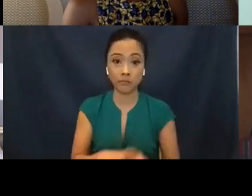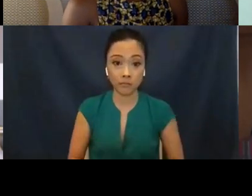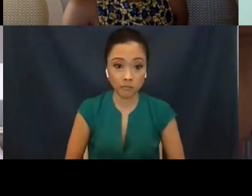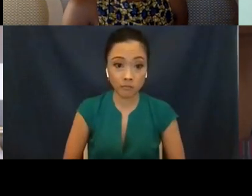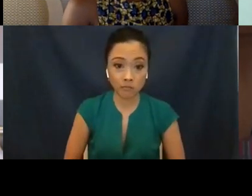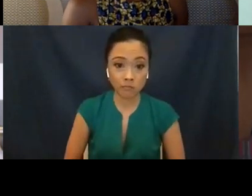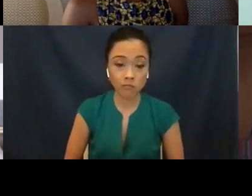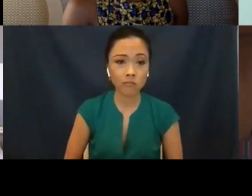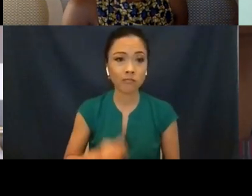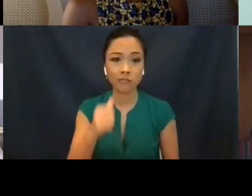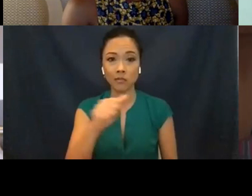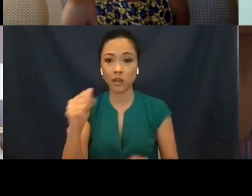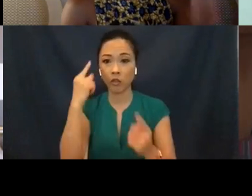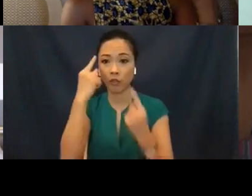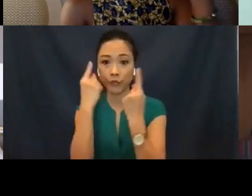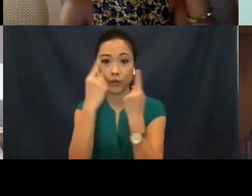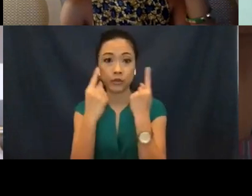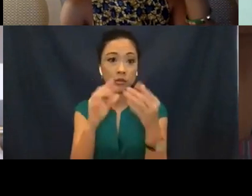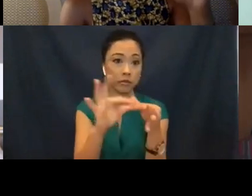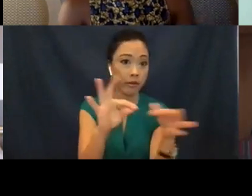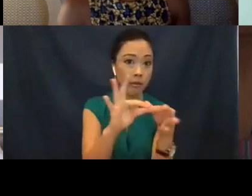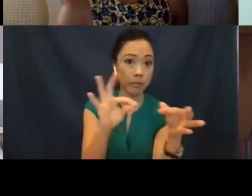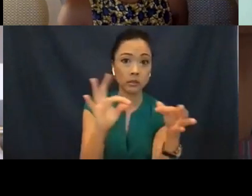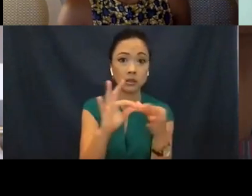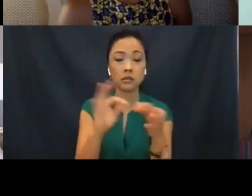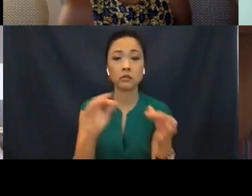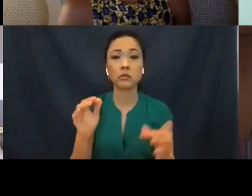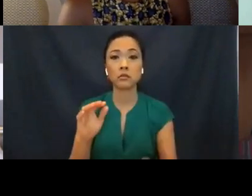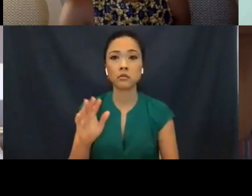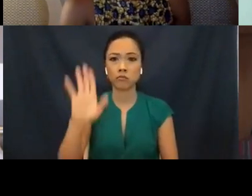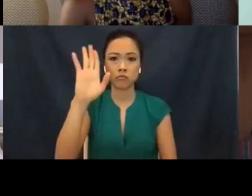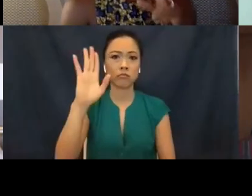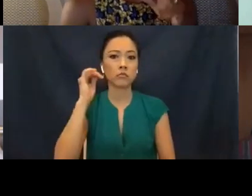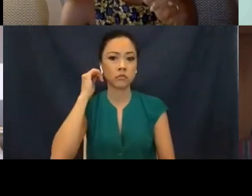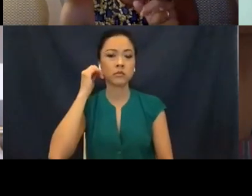or comments? >> Marjani Forte-Saunders: I think